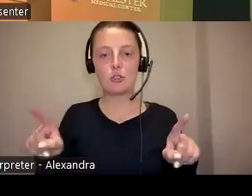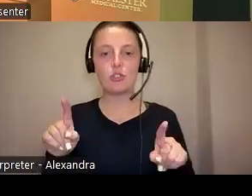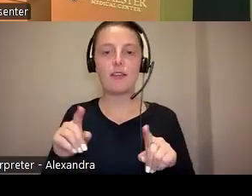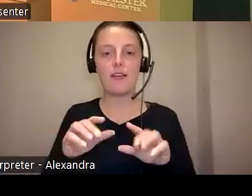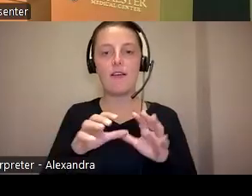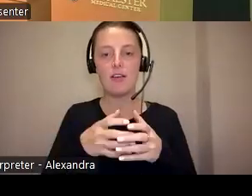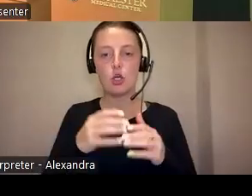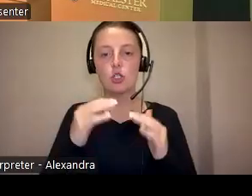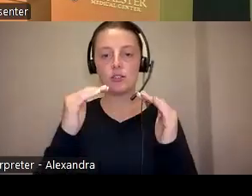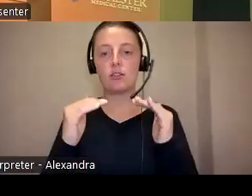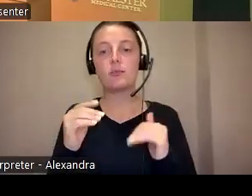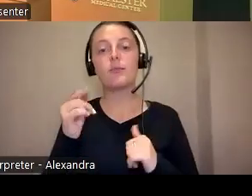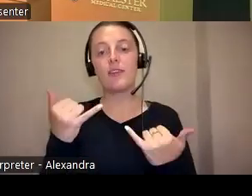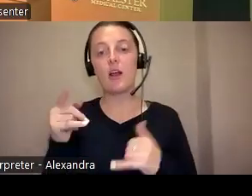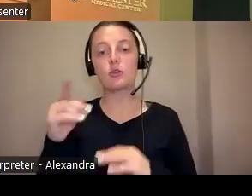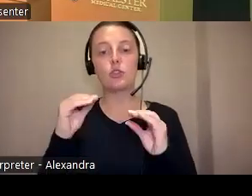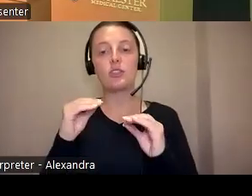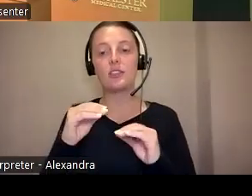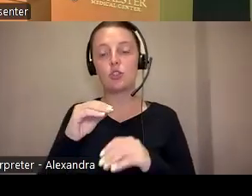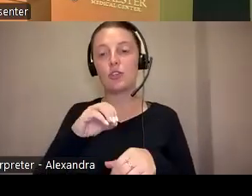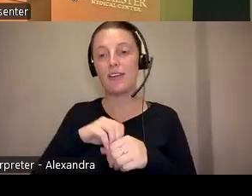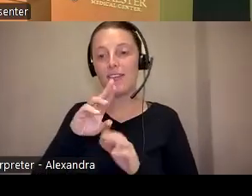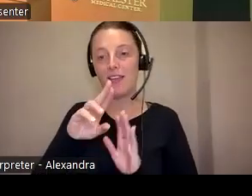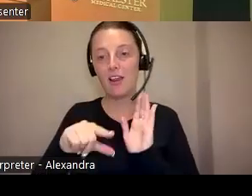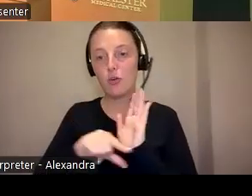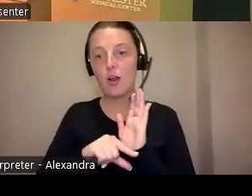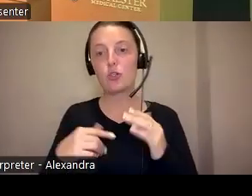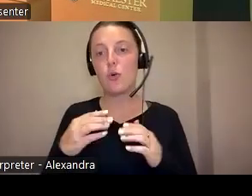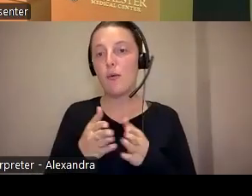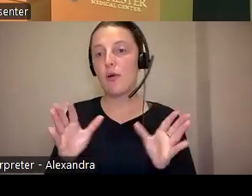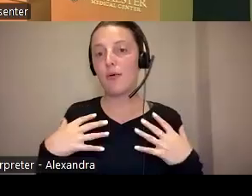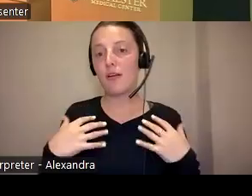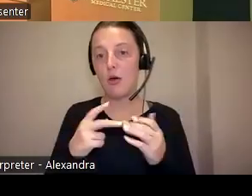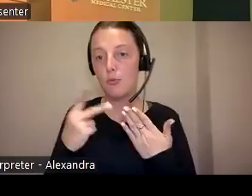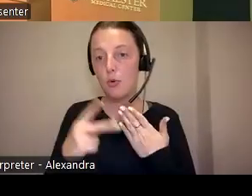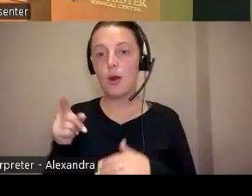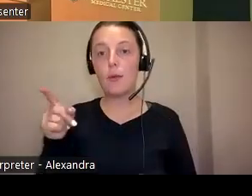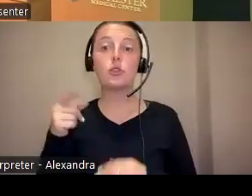undergraduate public health program. Um she is a staunch promoter and supporter of mental health